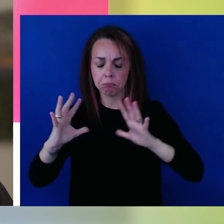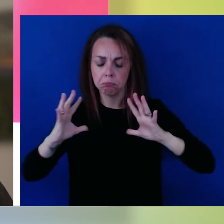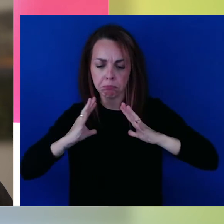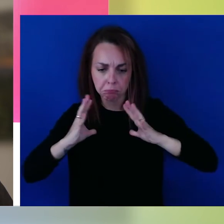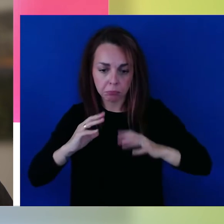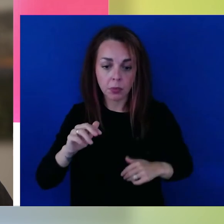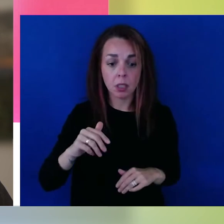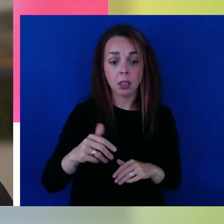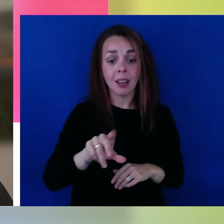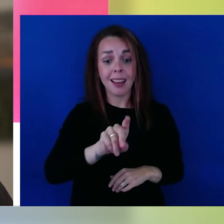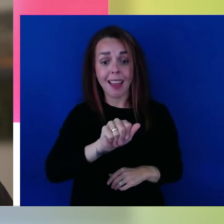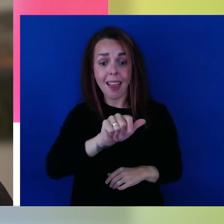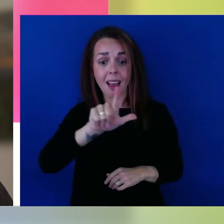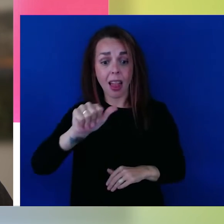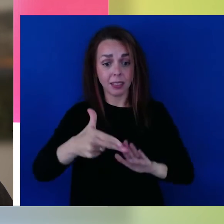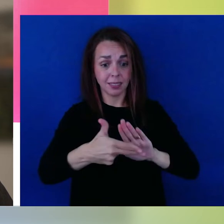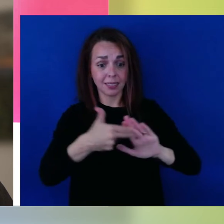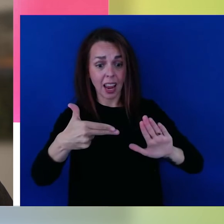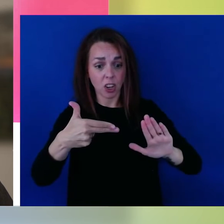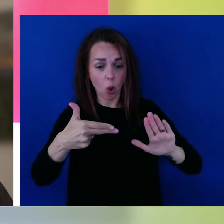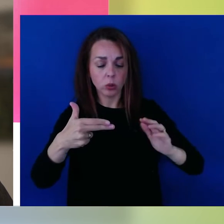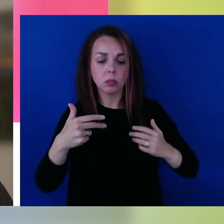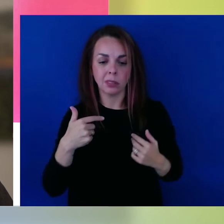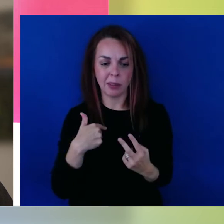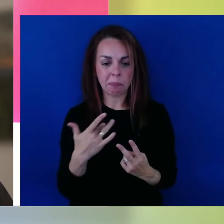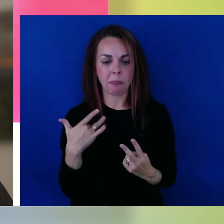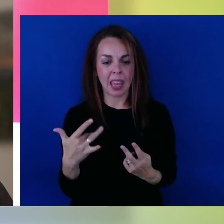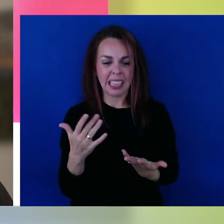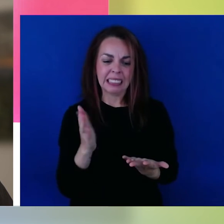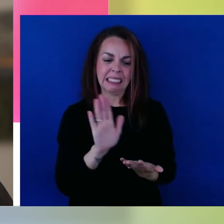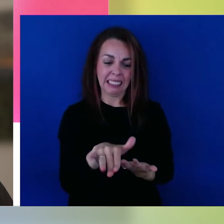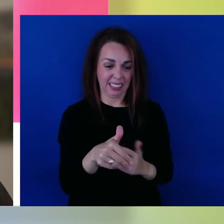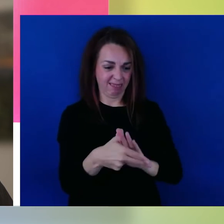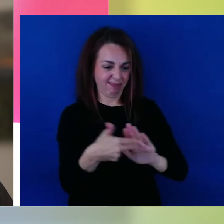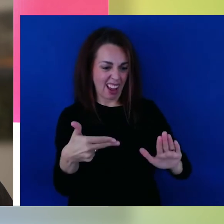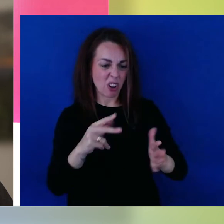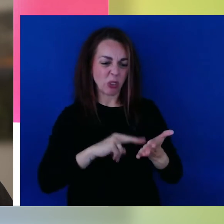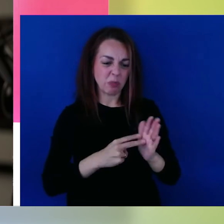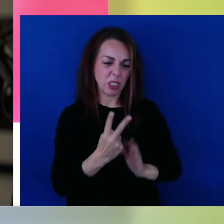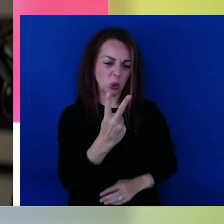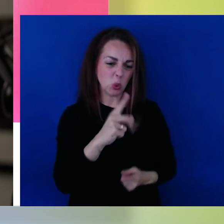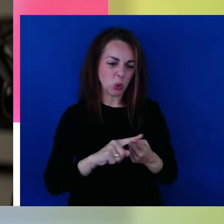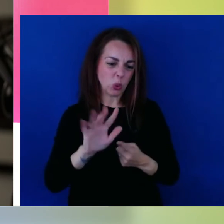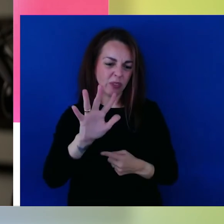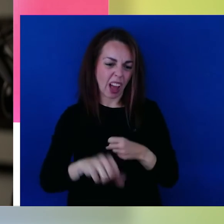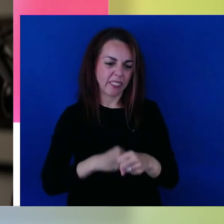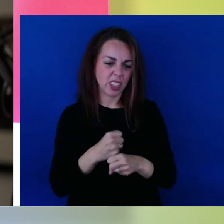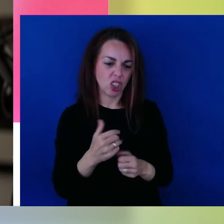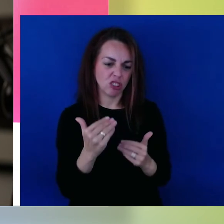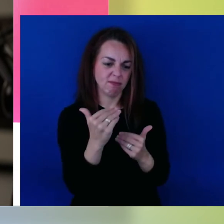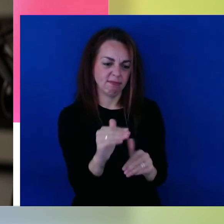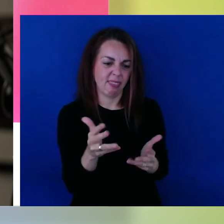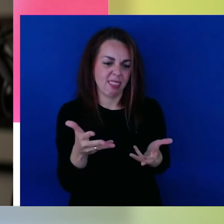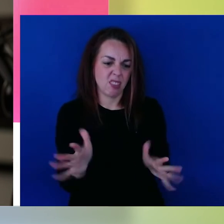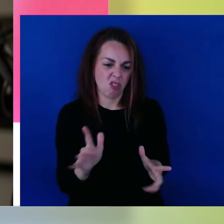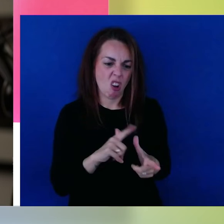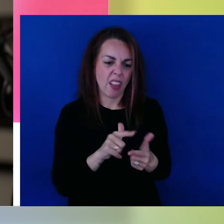people are most often given two to five years to live, privacy is typically not the priority.